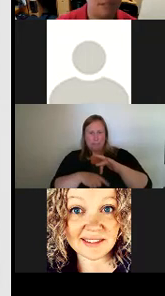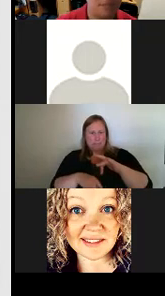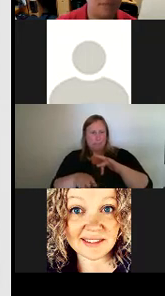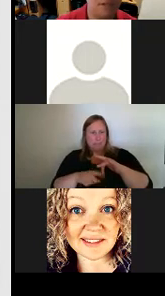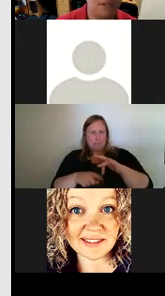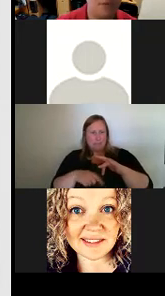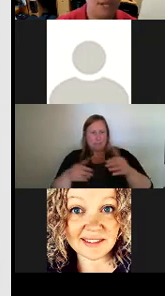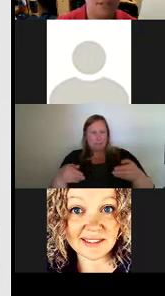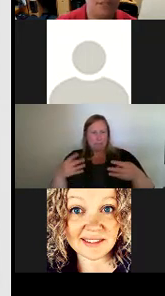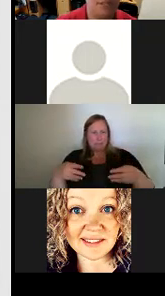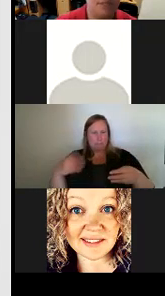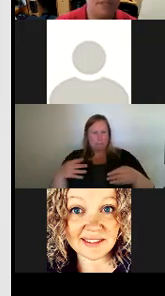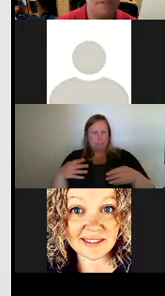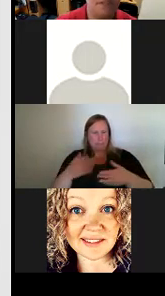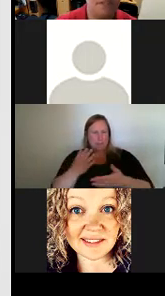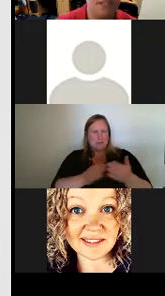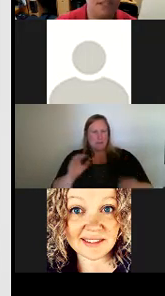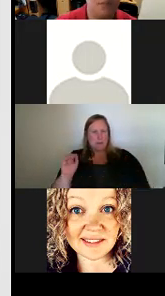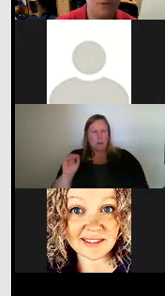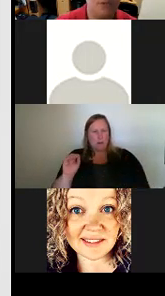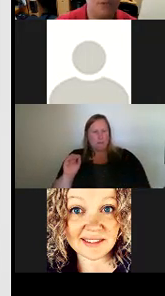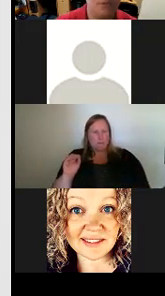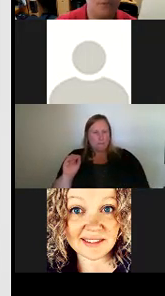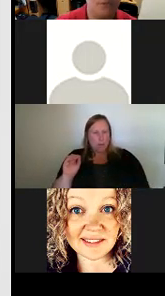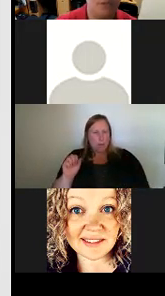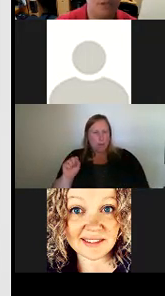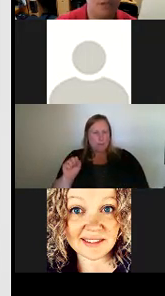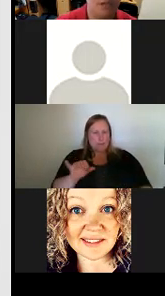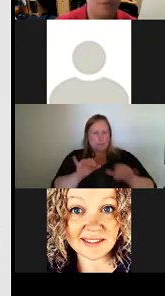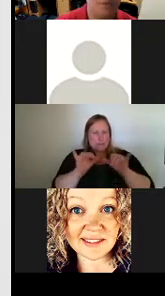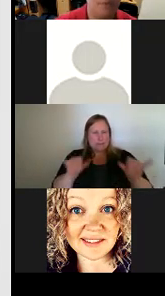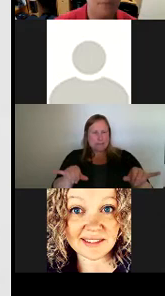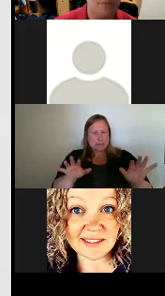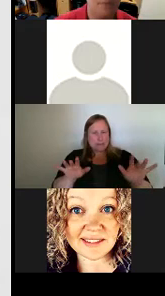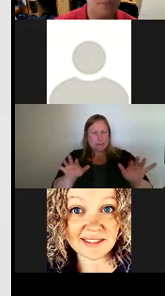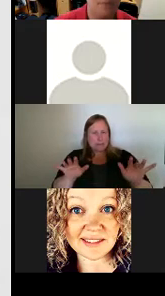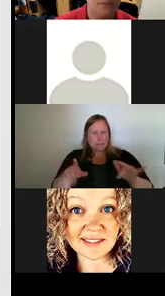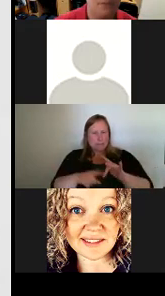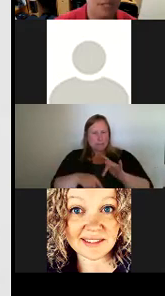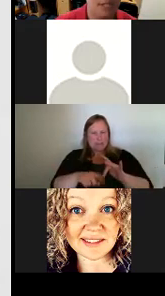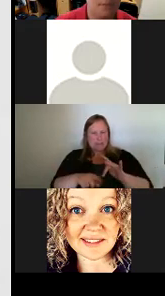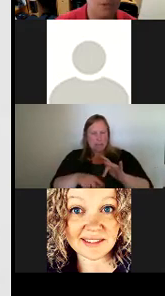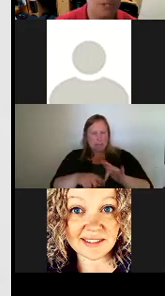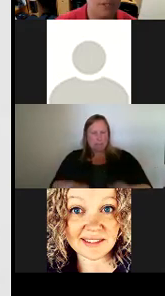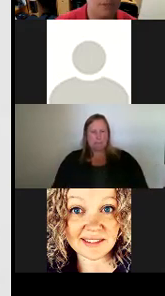SOME OF THE OPERATING SYSTEM SPECIFICS AND GET MORE TO JUST THE LAST PORTION.